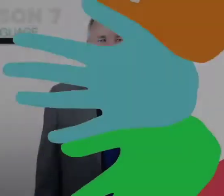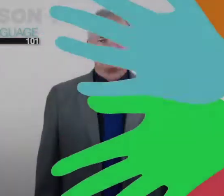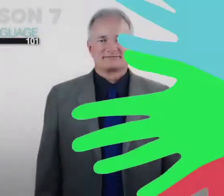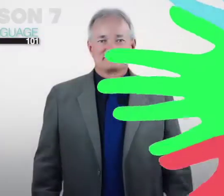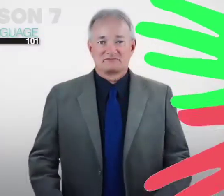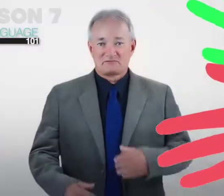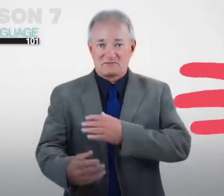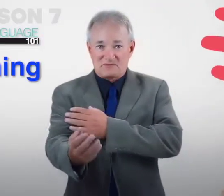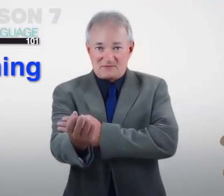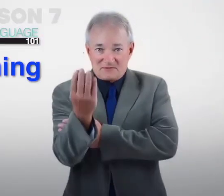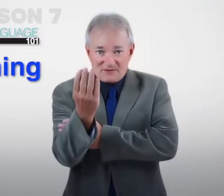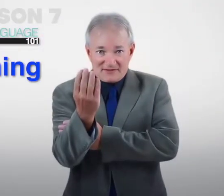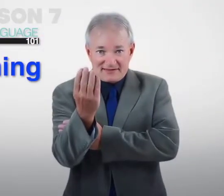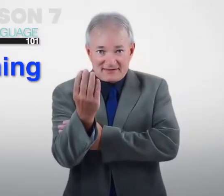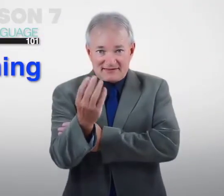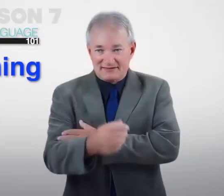(air whooshing) Morning.